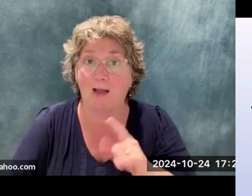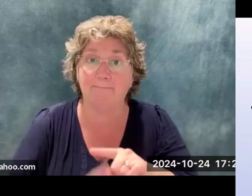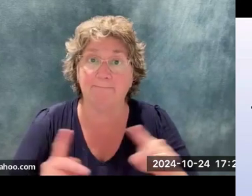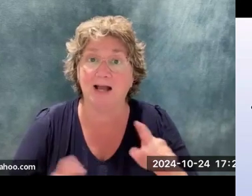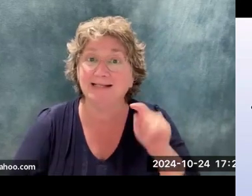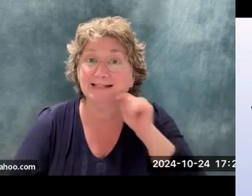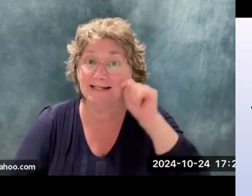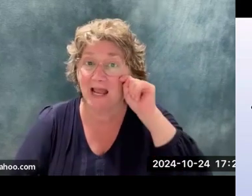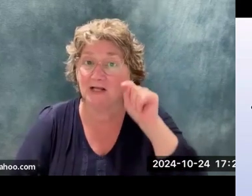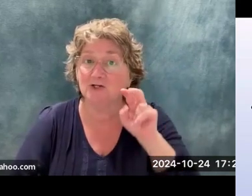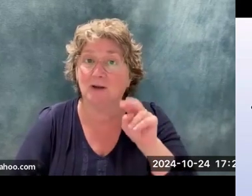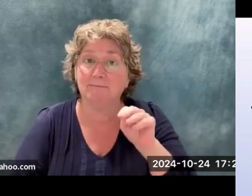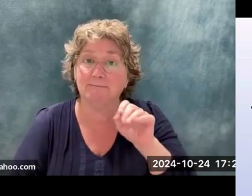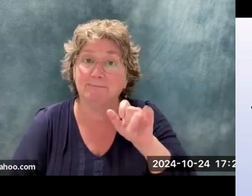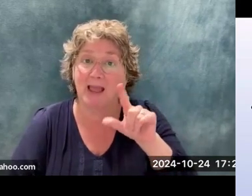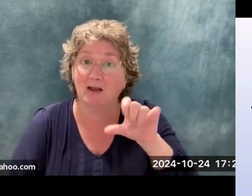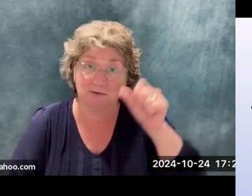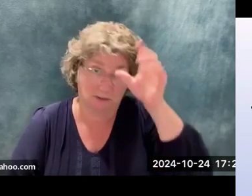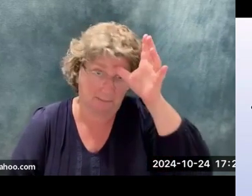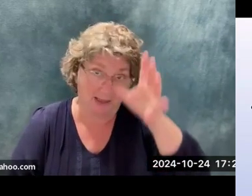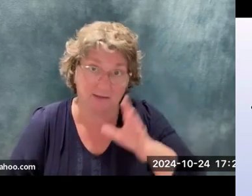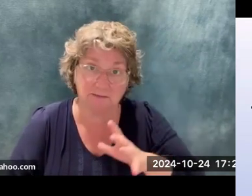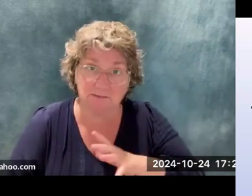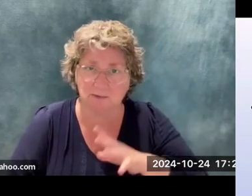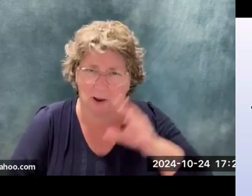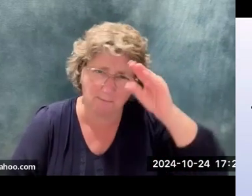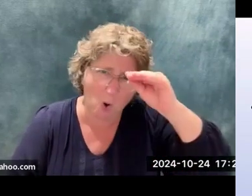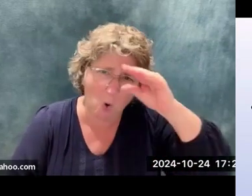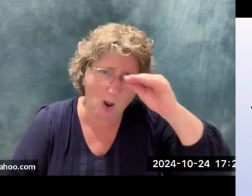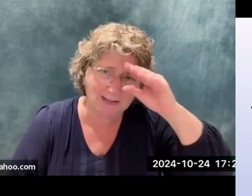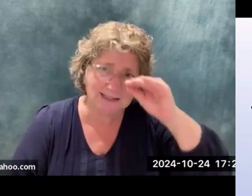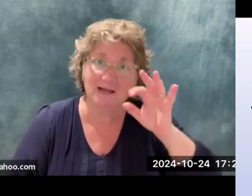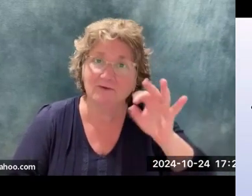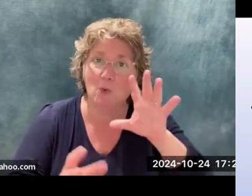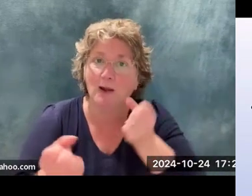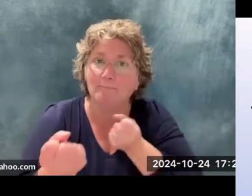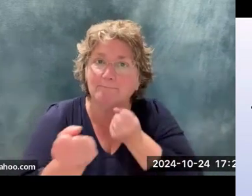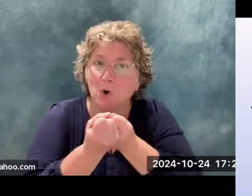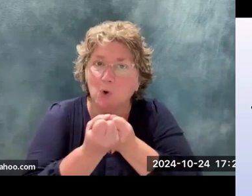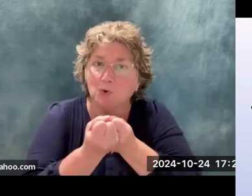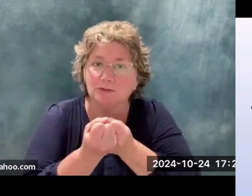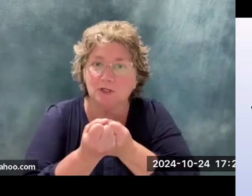them with a different kind of vaccine, that's not an mRNA vaccine, that's perfectly reasonable